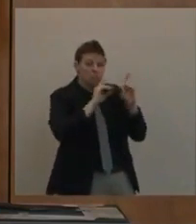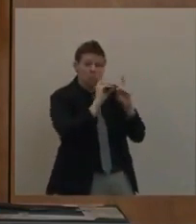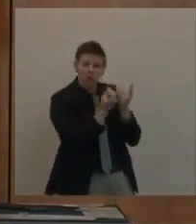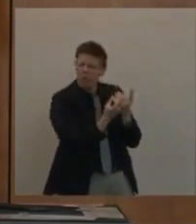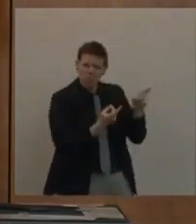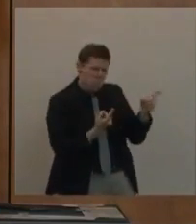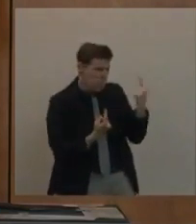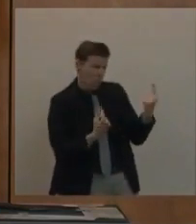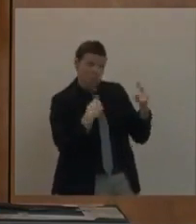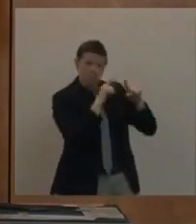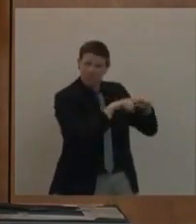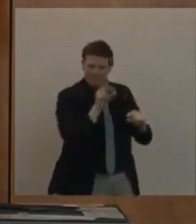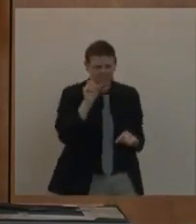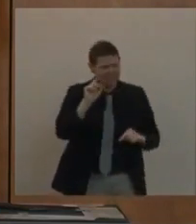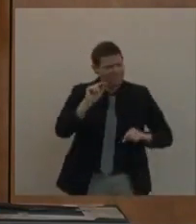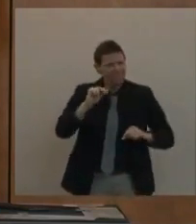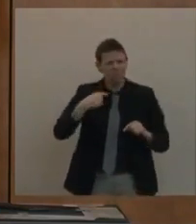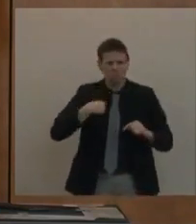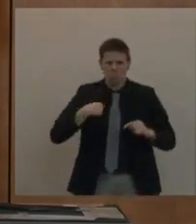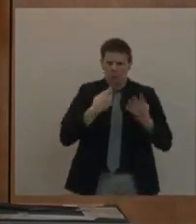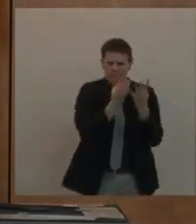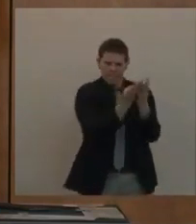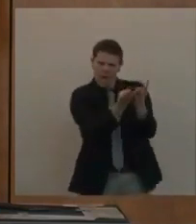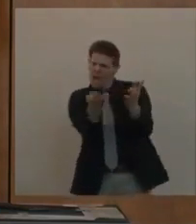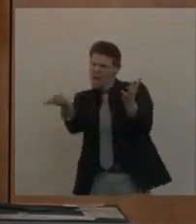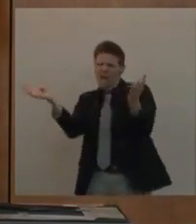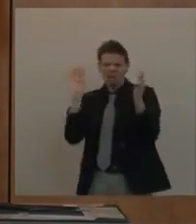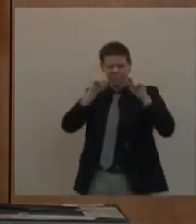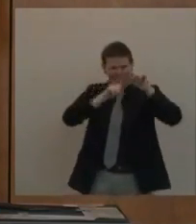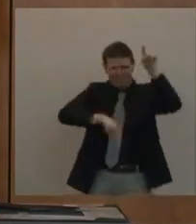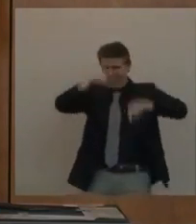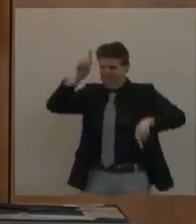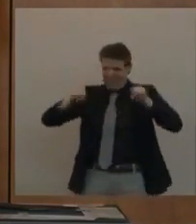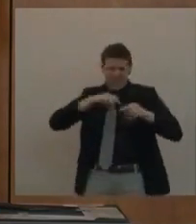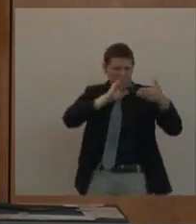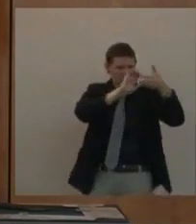WE DIDN’T JUST FOCUS ON THE UNIVERSITY OF NEW MEXICO HOSPITAL WHERE THEIR RESEARCH INSTITUTIONS.